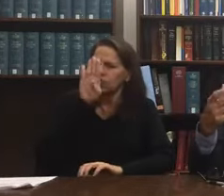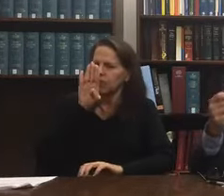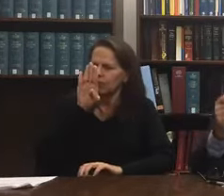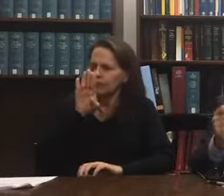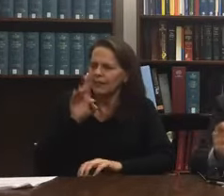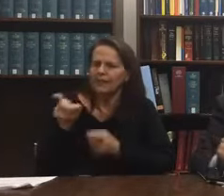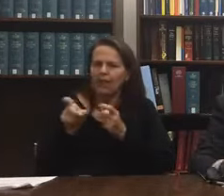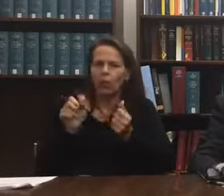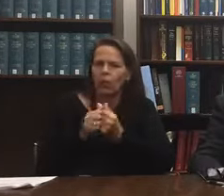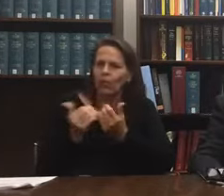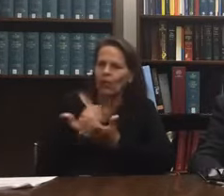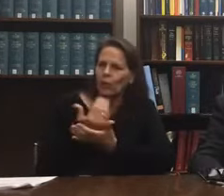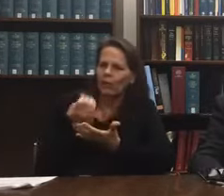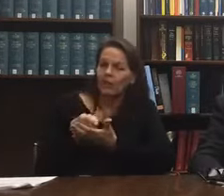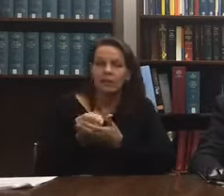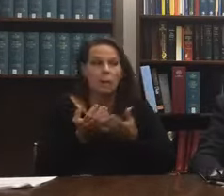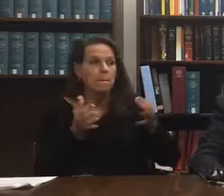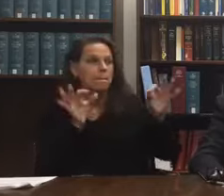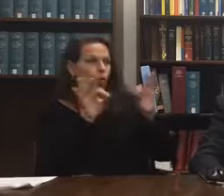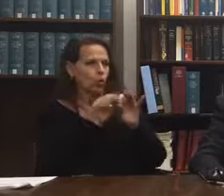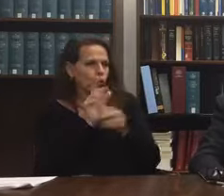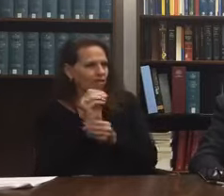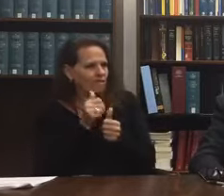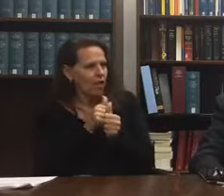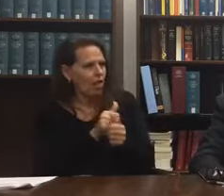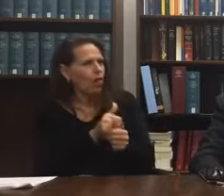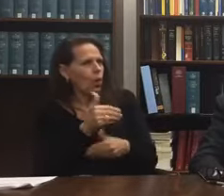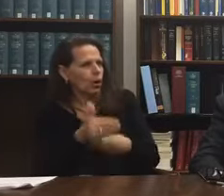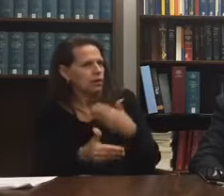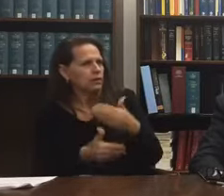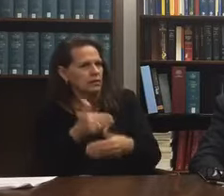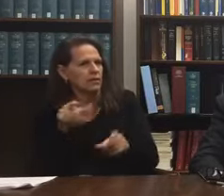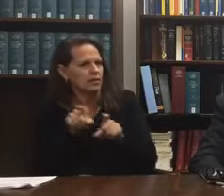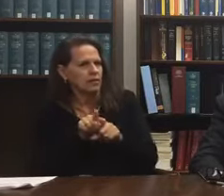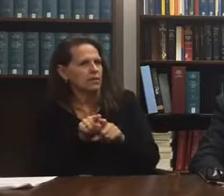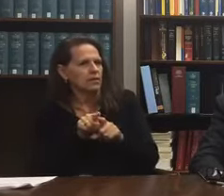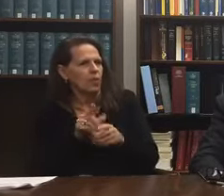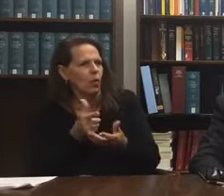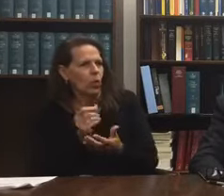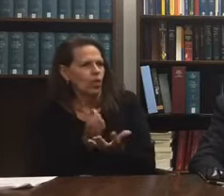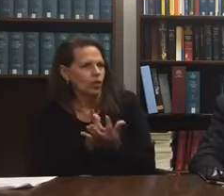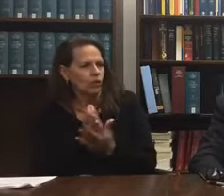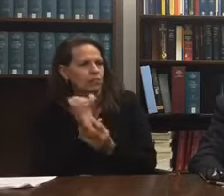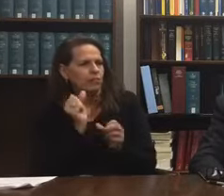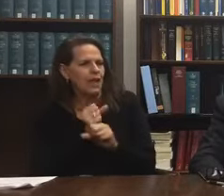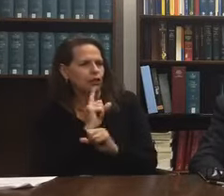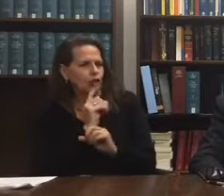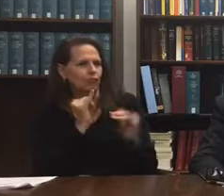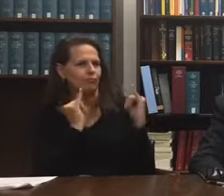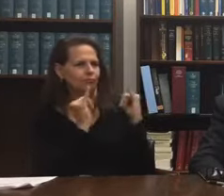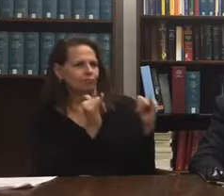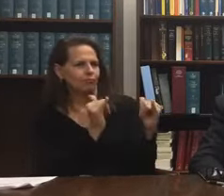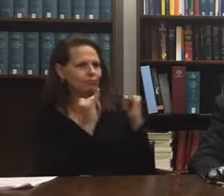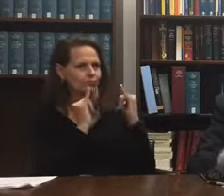hearings so it's important really to follow along as they're going through your evidence and make sure you are on the same page that they are yes and